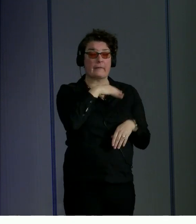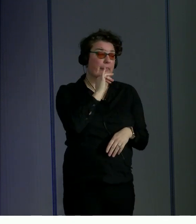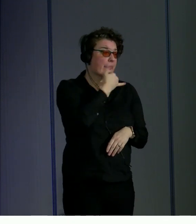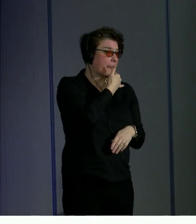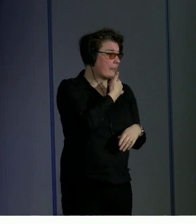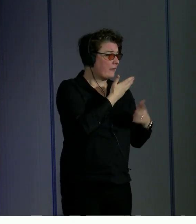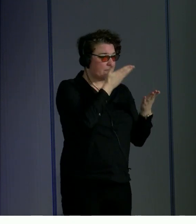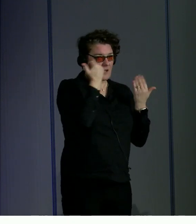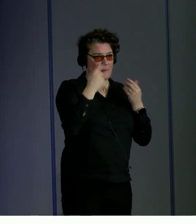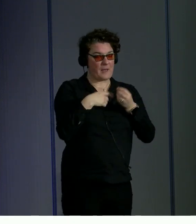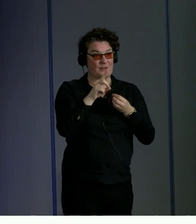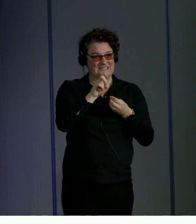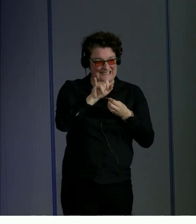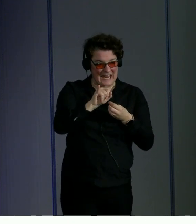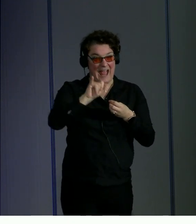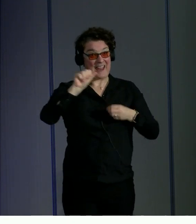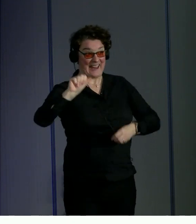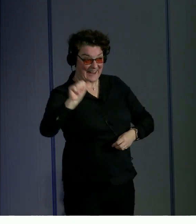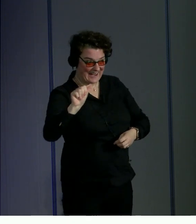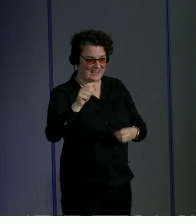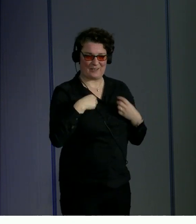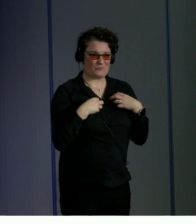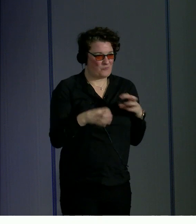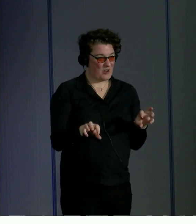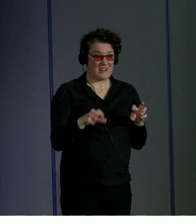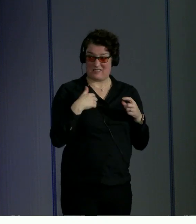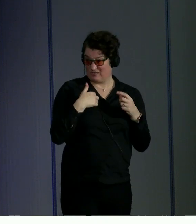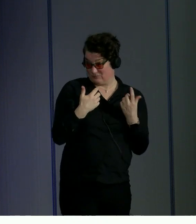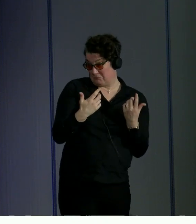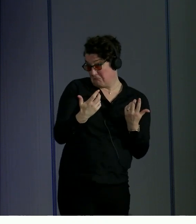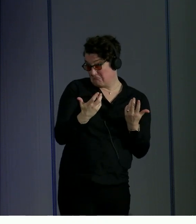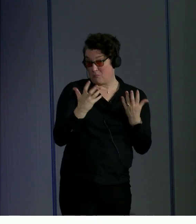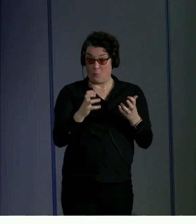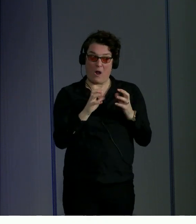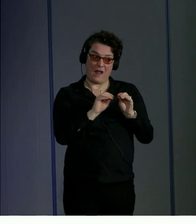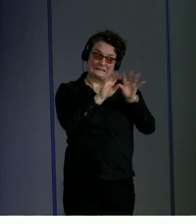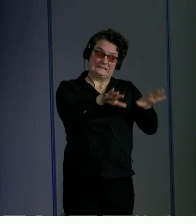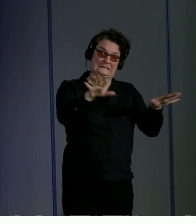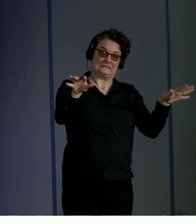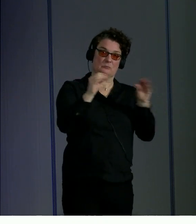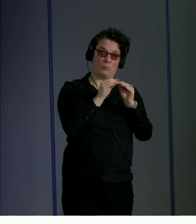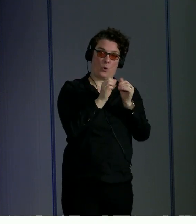So my hope is being able to share this globally a little bit more with my community itself.